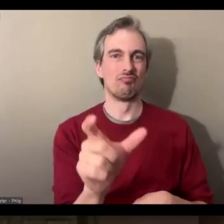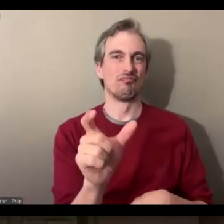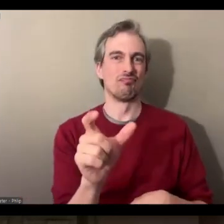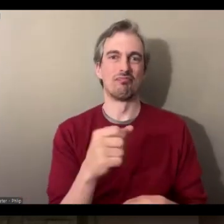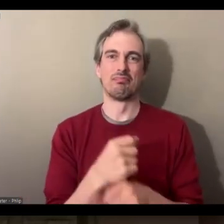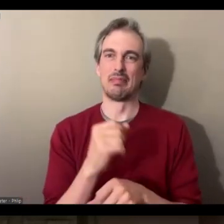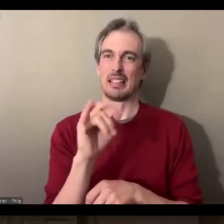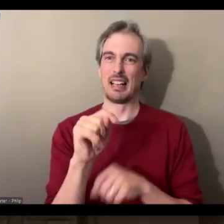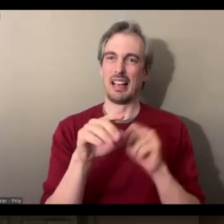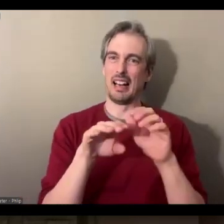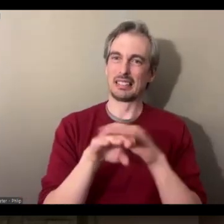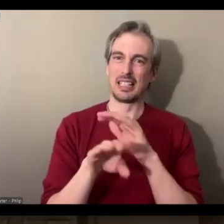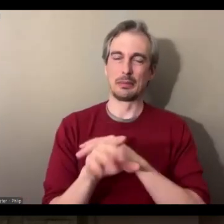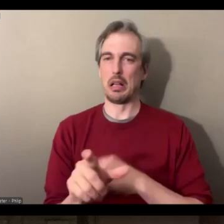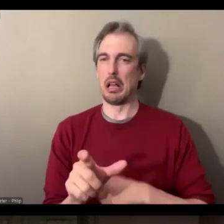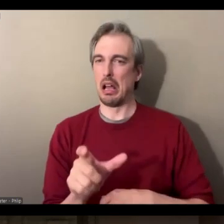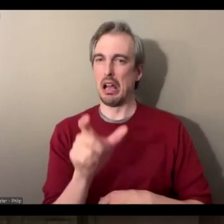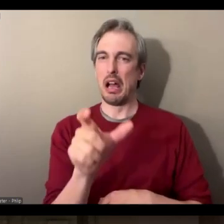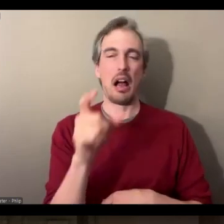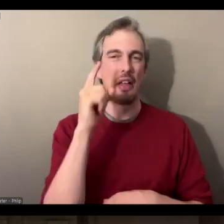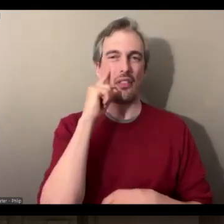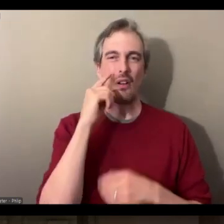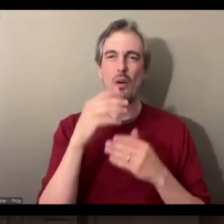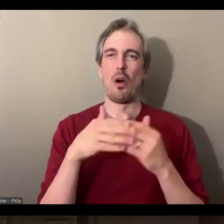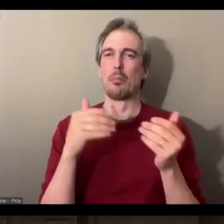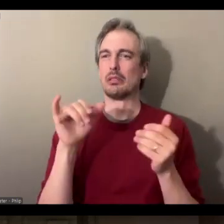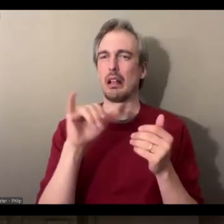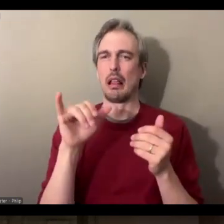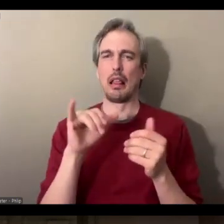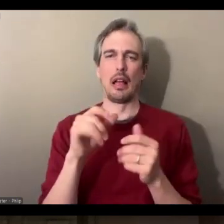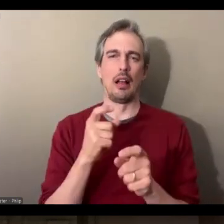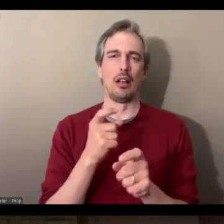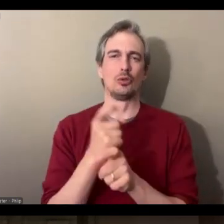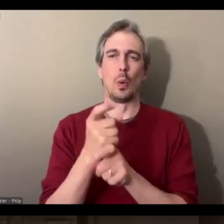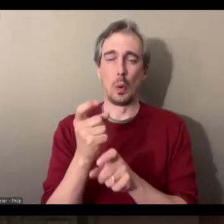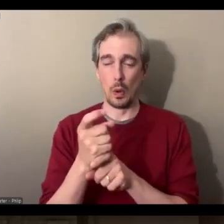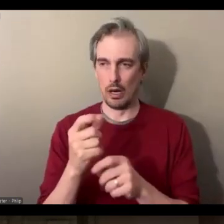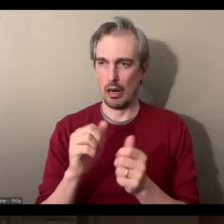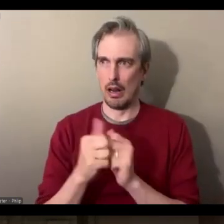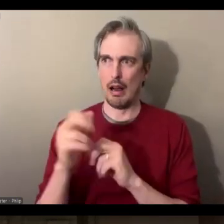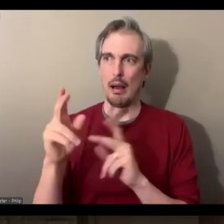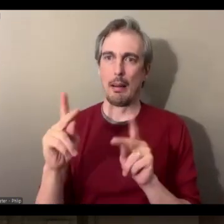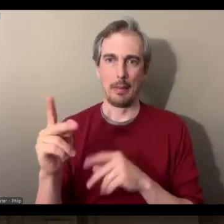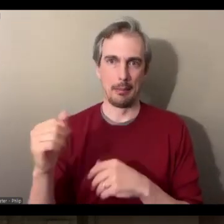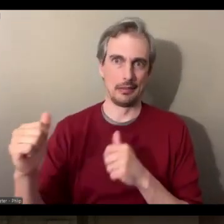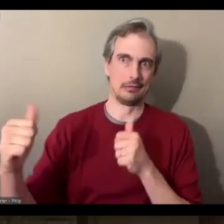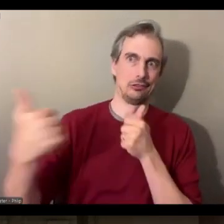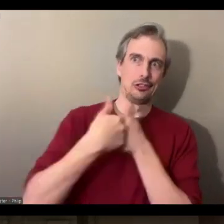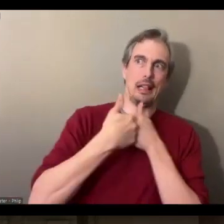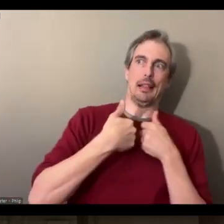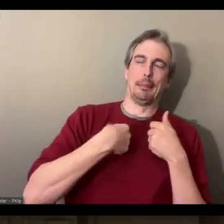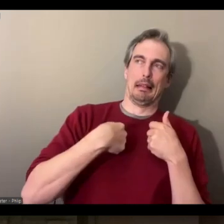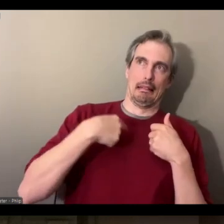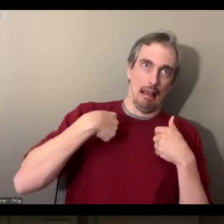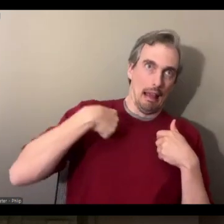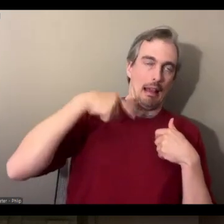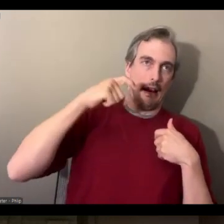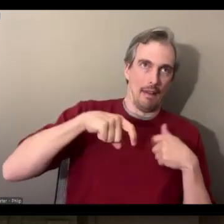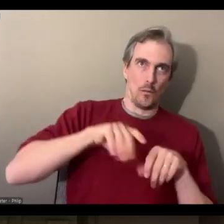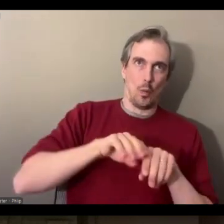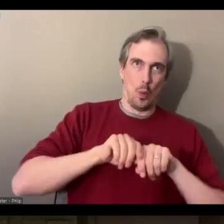how folks who are giving me the challenge to get a website open... Up and running... And developed...